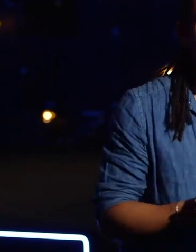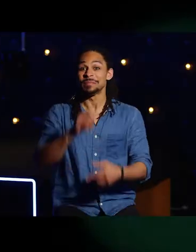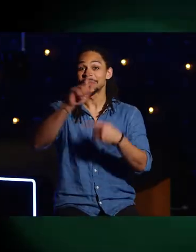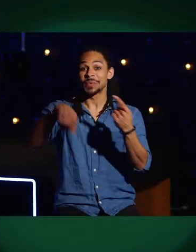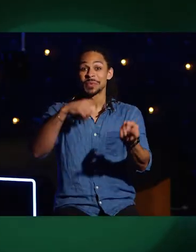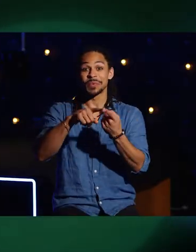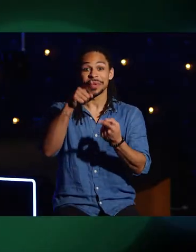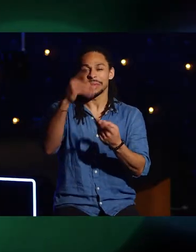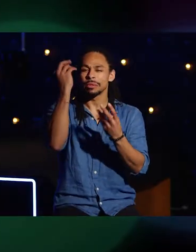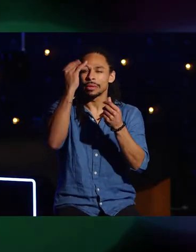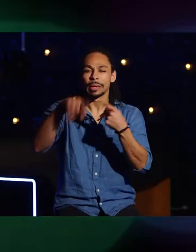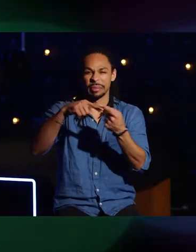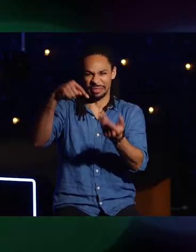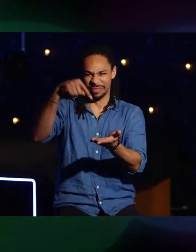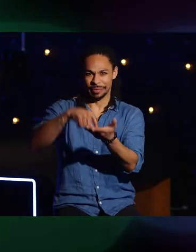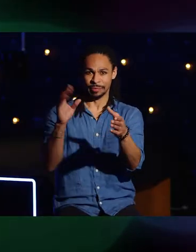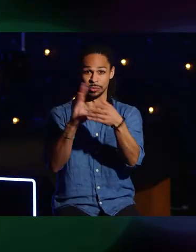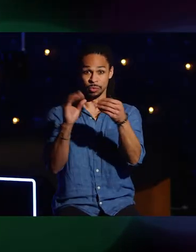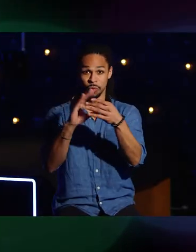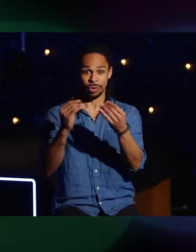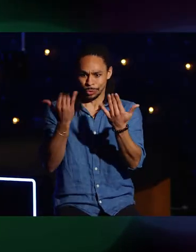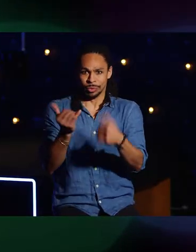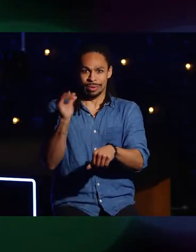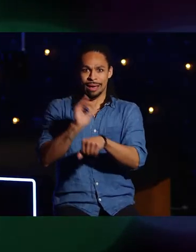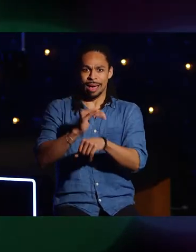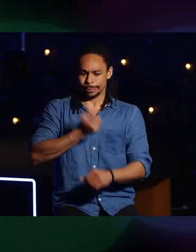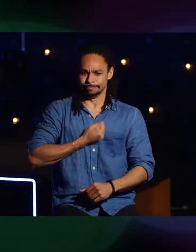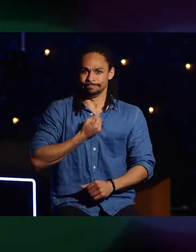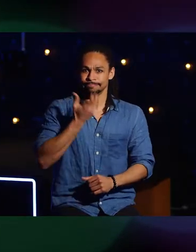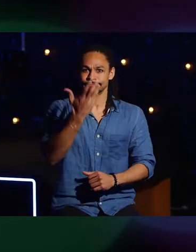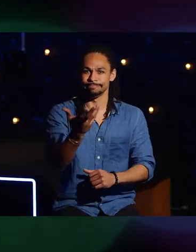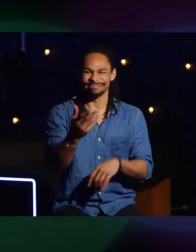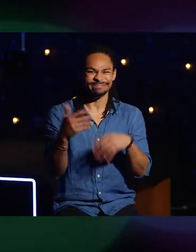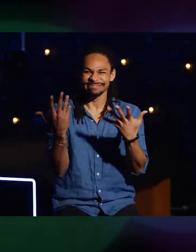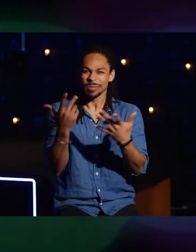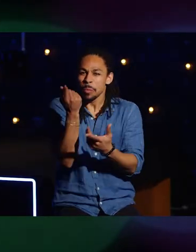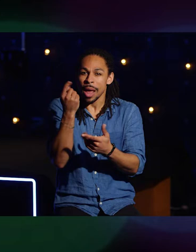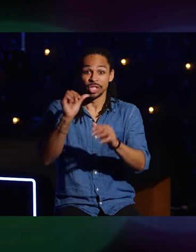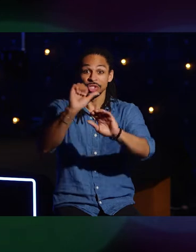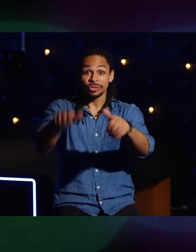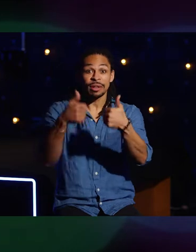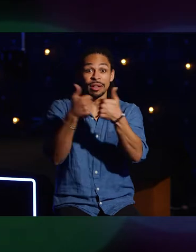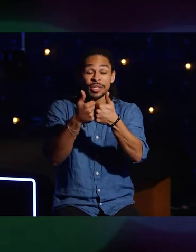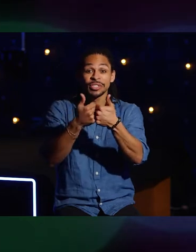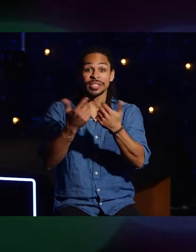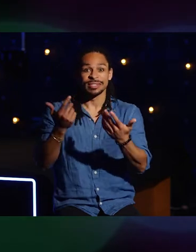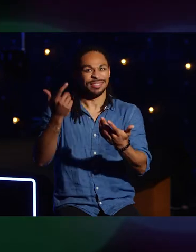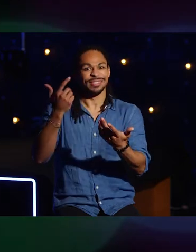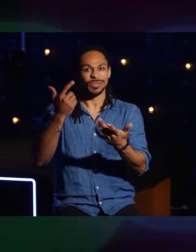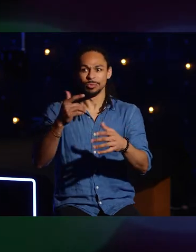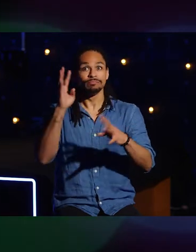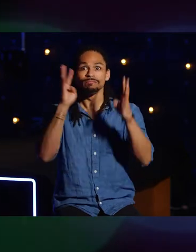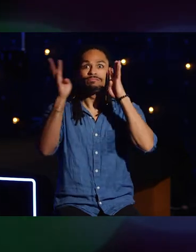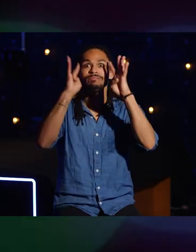When you think about the story that you're telling us this evening, what were the challenges of putting together this bilingual story?